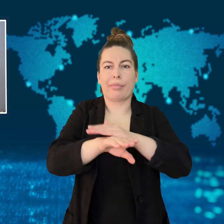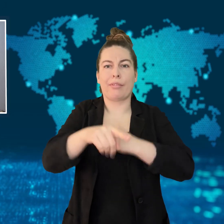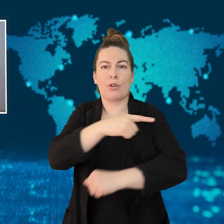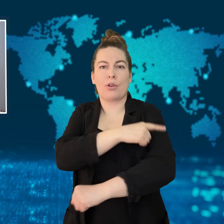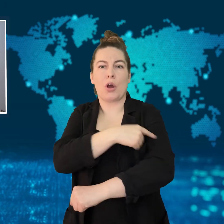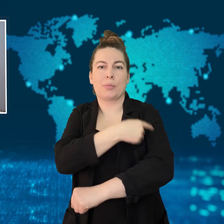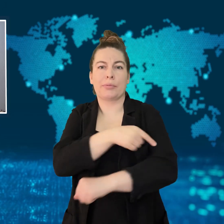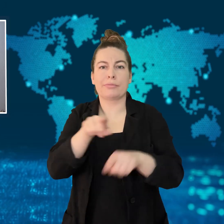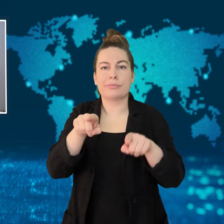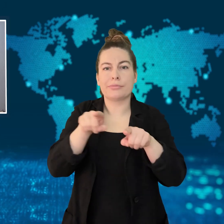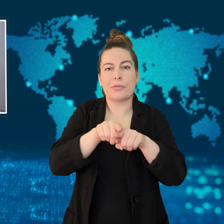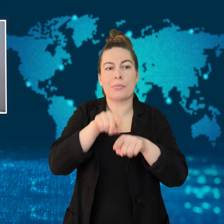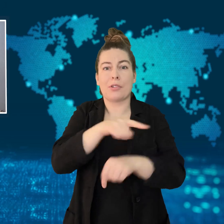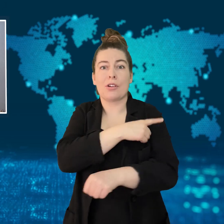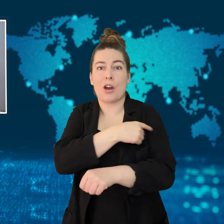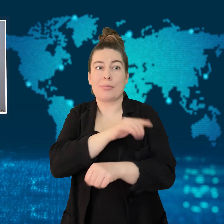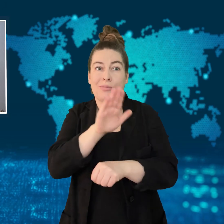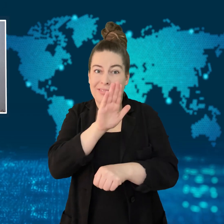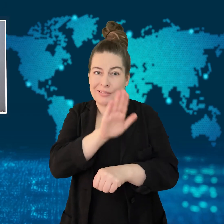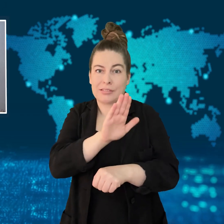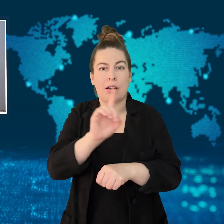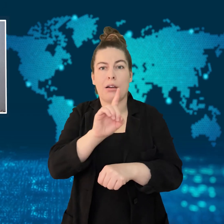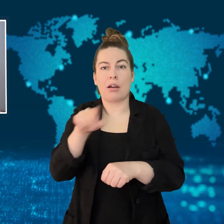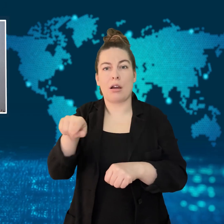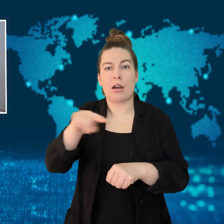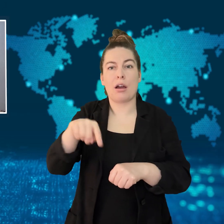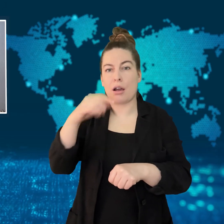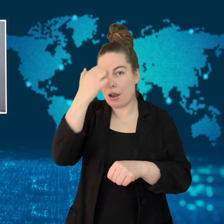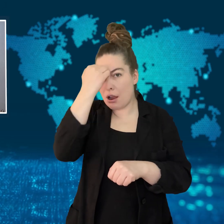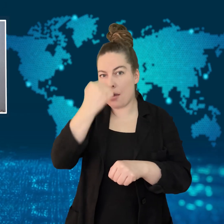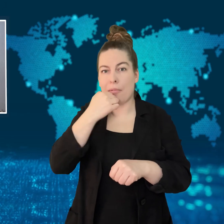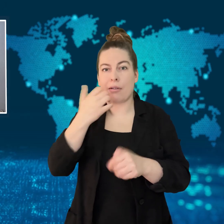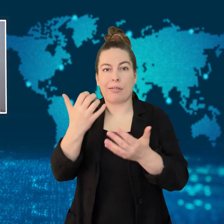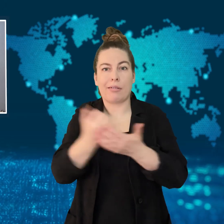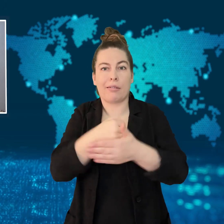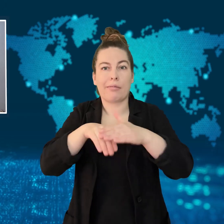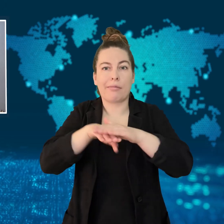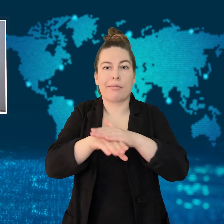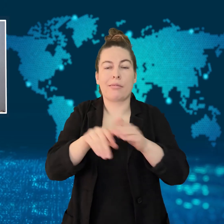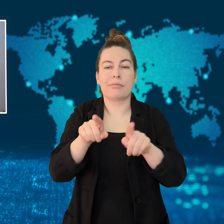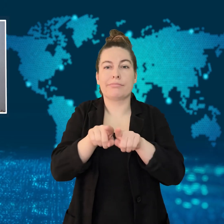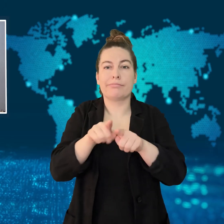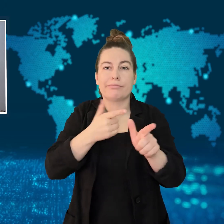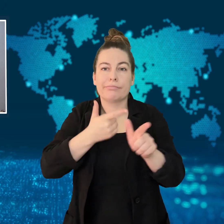continuing to use hospitals as bases and weapon storage.